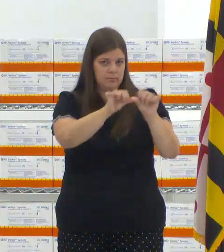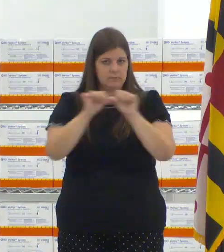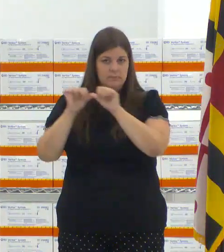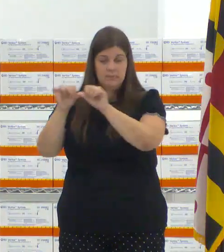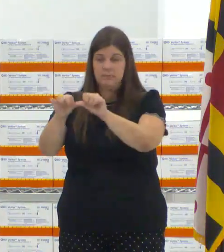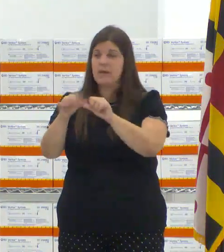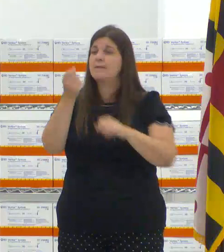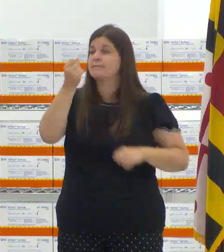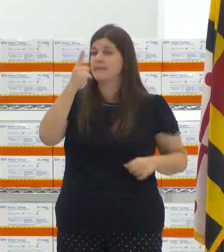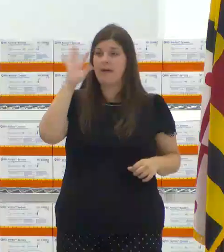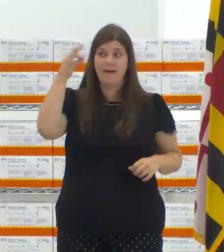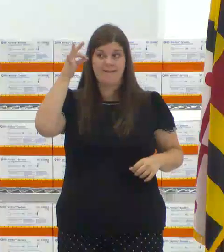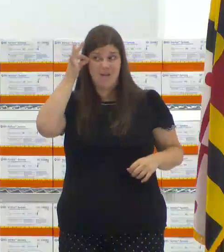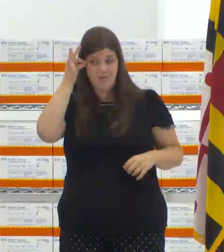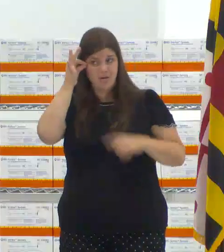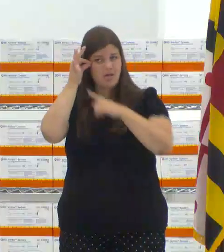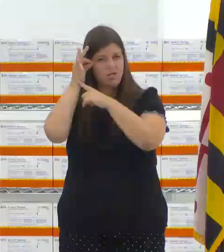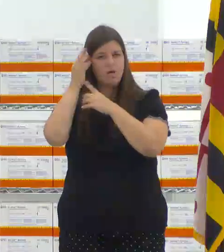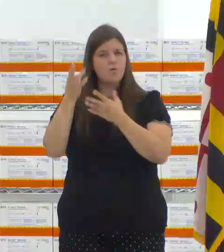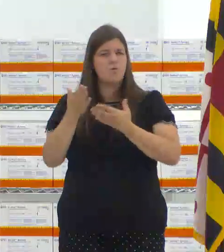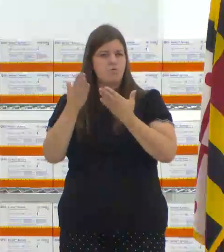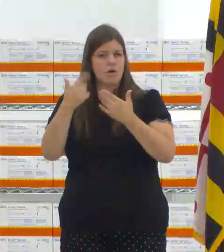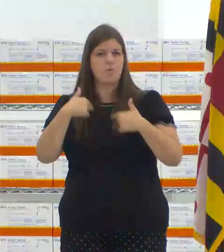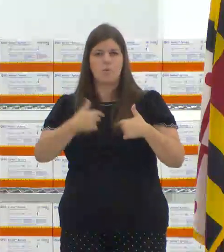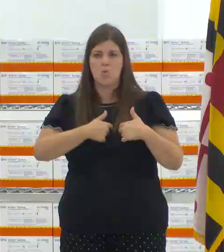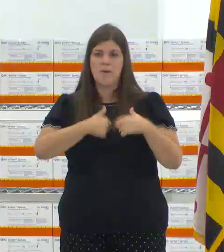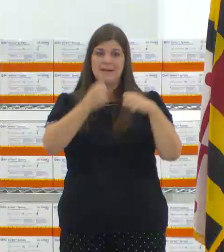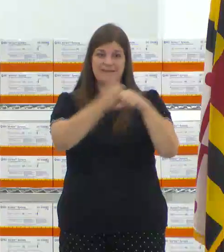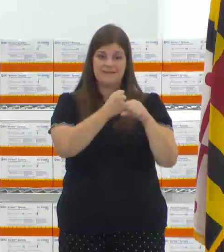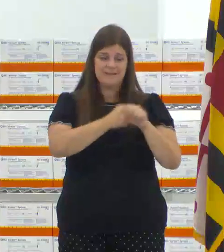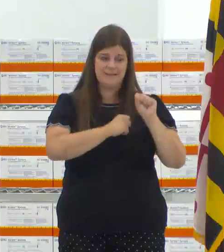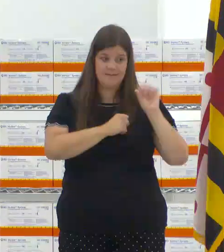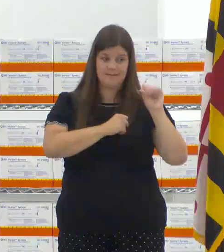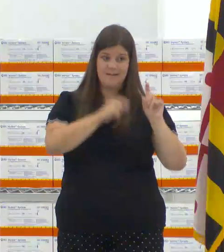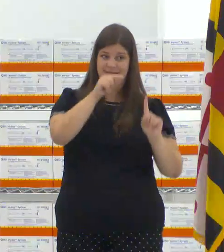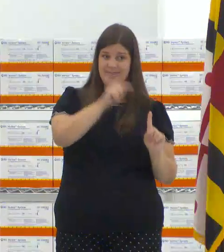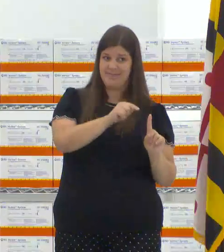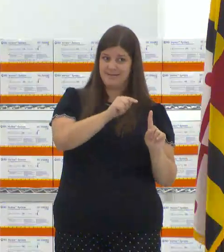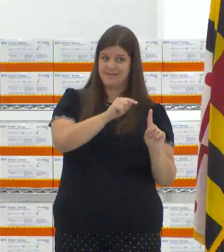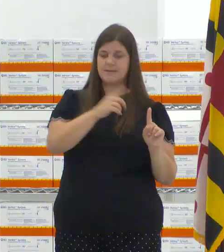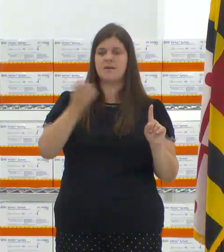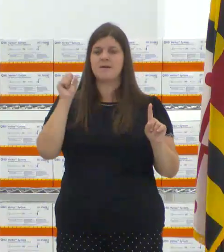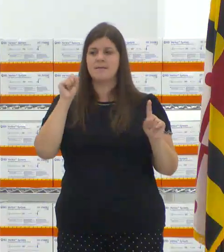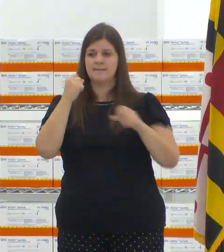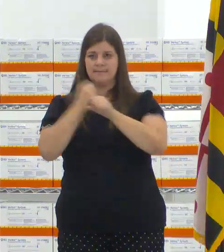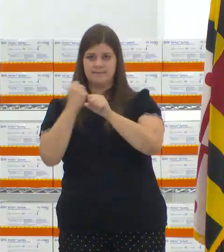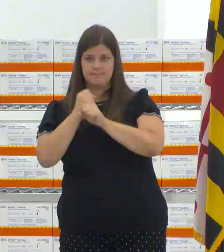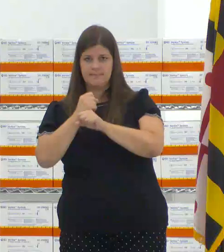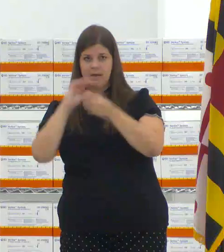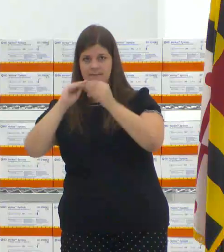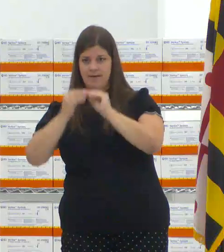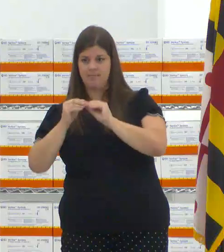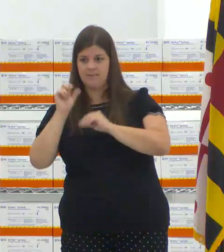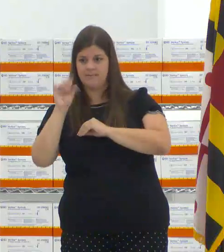But these can have a completely different days we can use these and get them done purpose, and they're because of the speed, instead of waiting